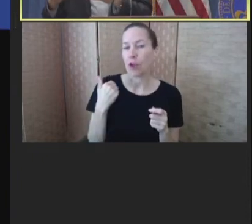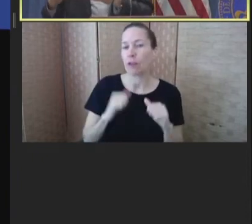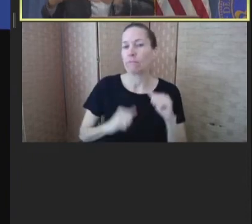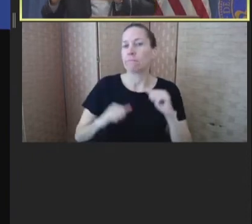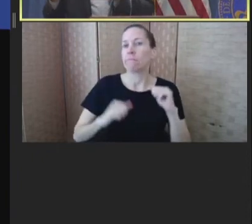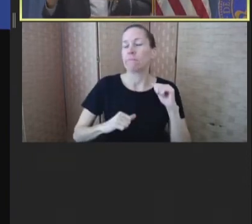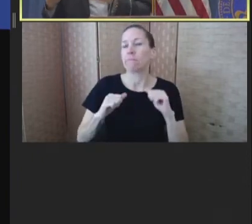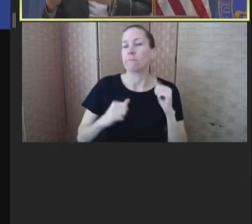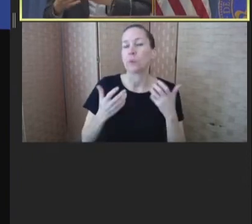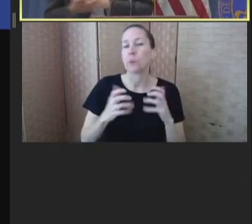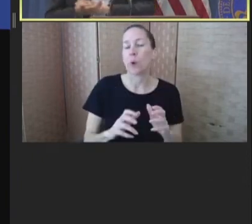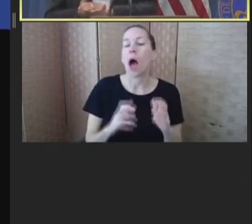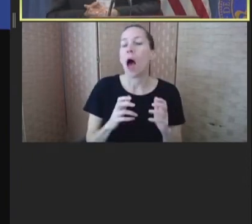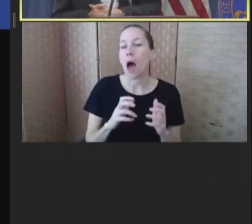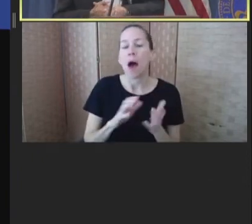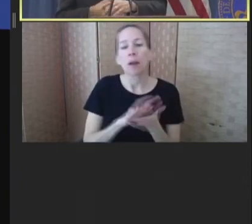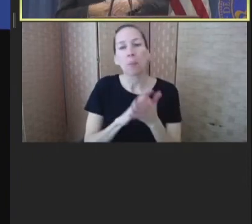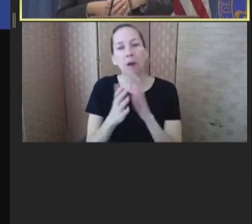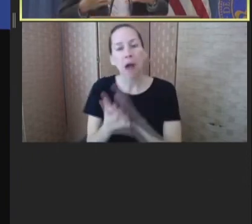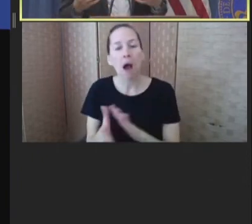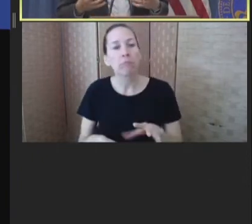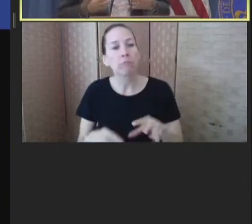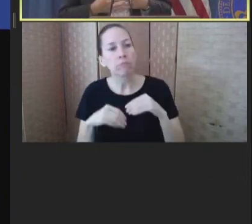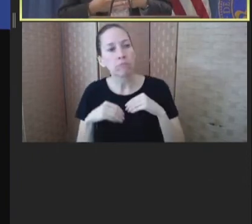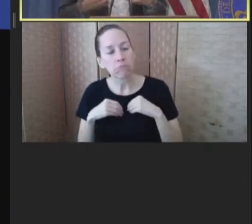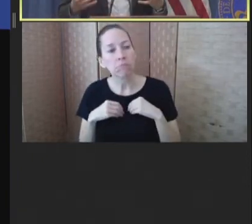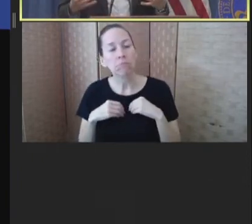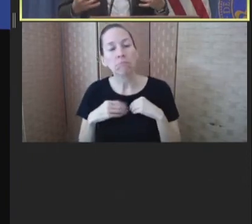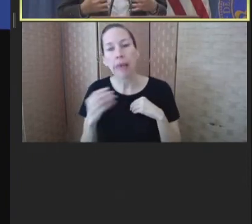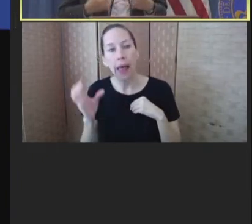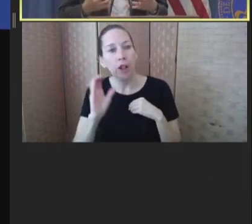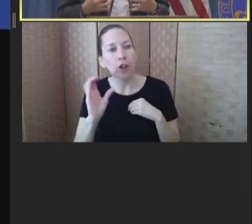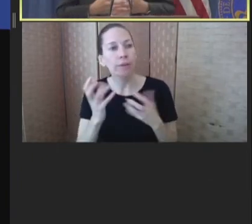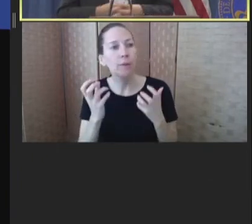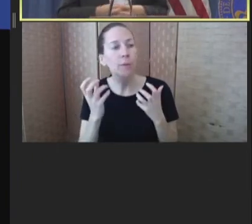and vaccine-friendly community. Obviously, it had a lot of different factors associated,